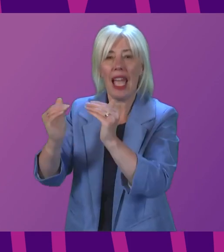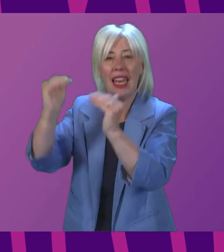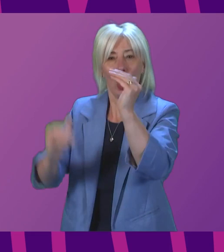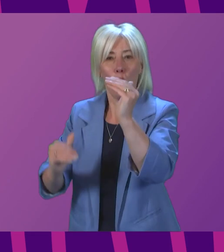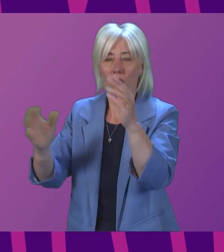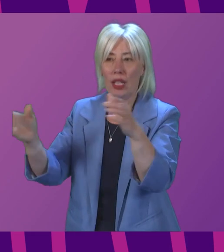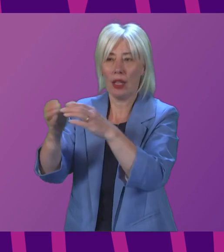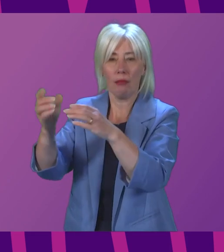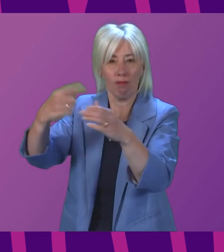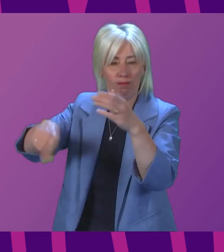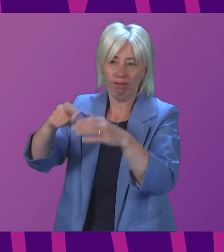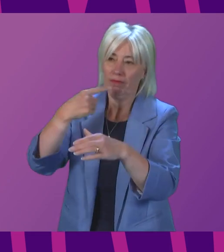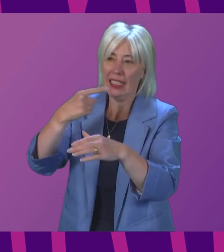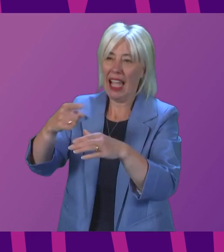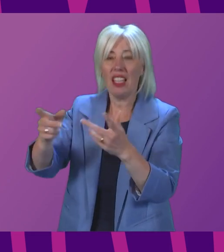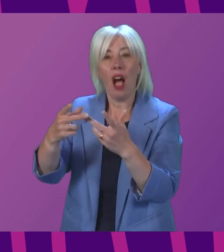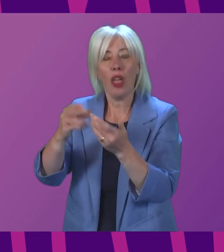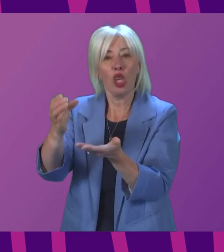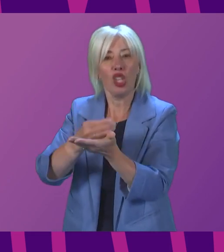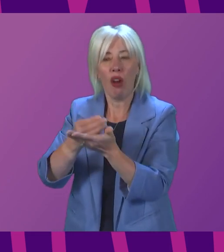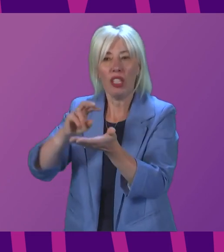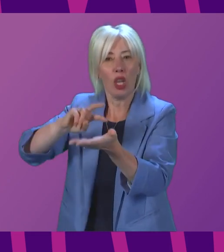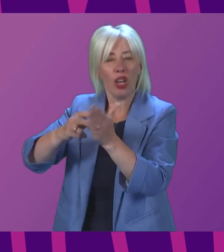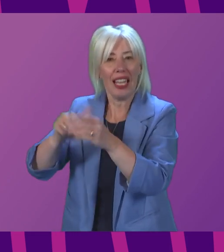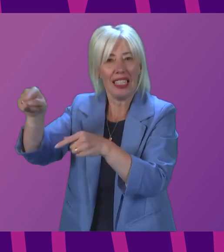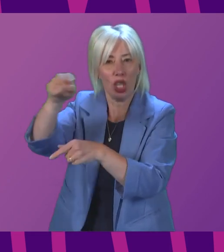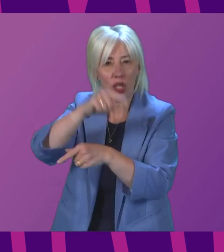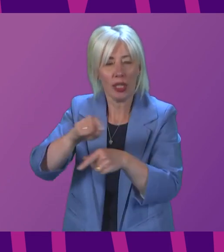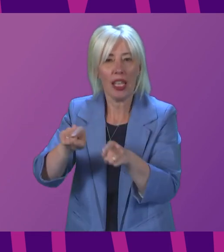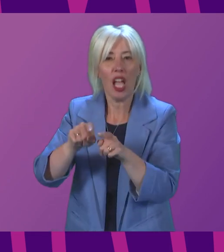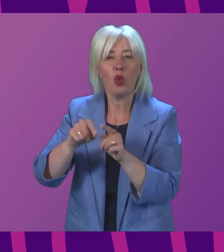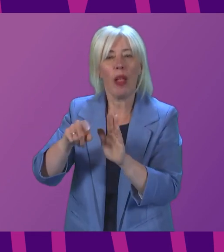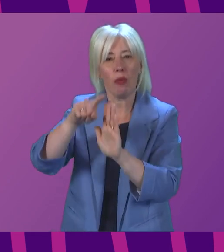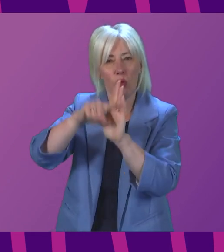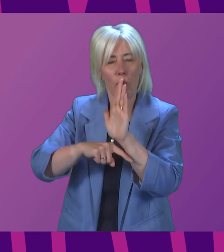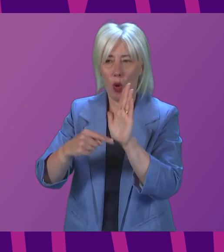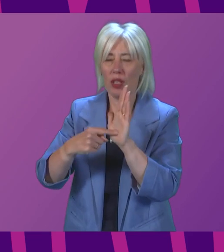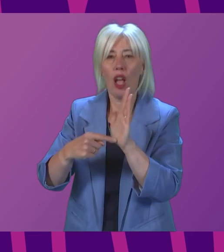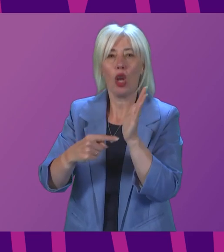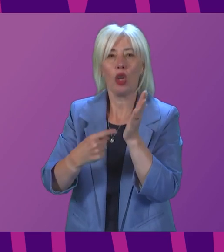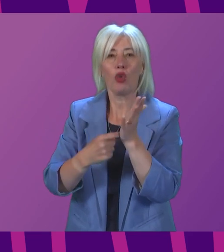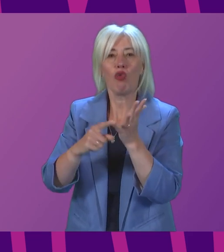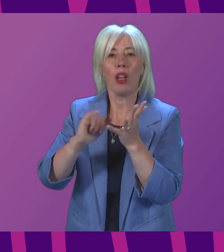of third sector organisations and, most recently, in their report “Tackling Child Poverty and Destitution”, published yesterday, the Trussell Trust, Save the Children and the